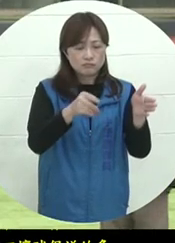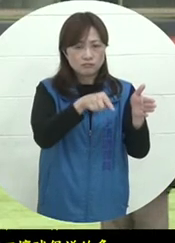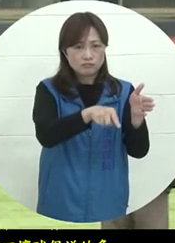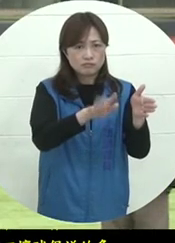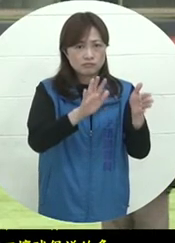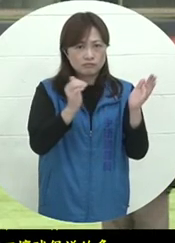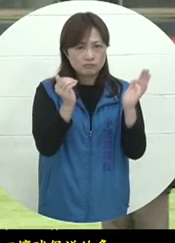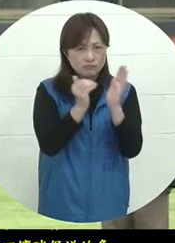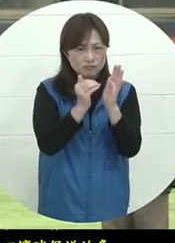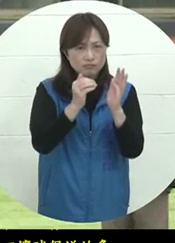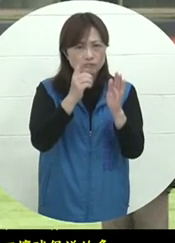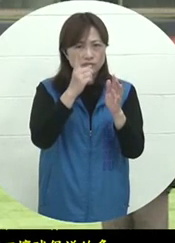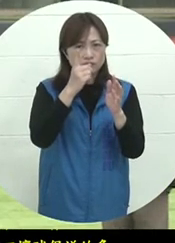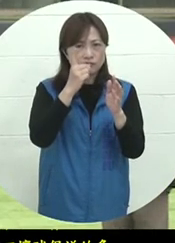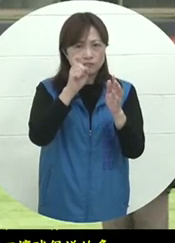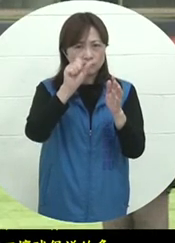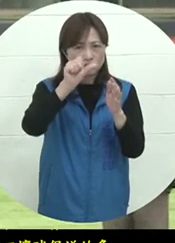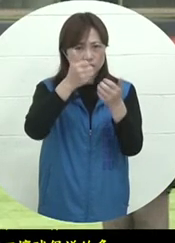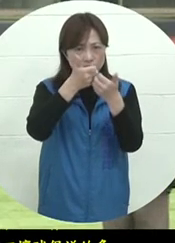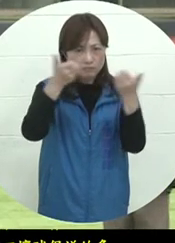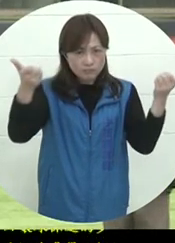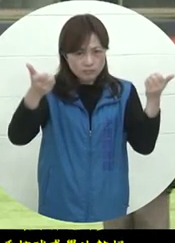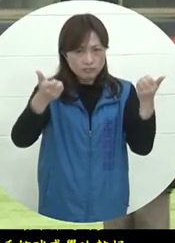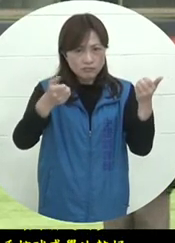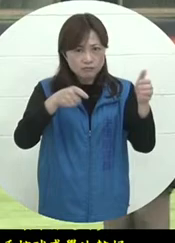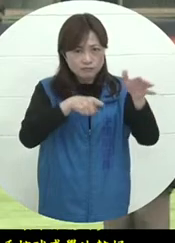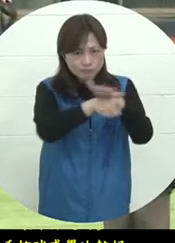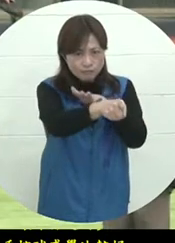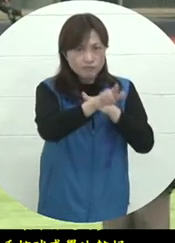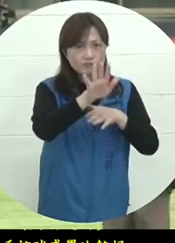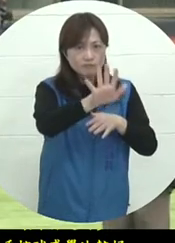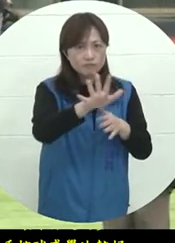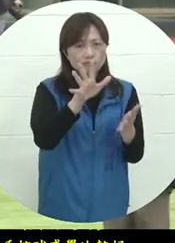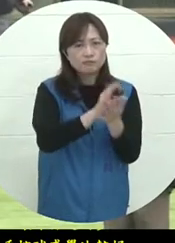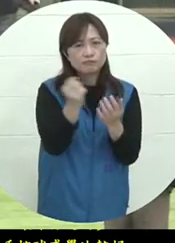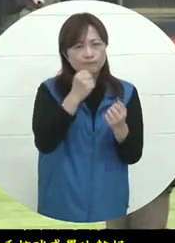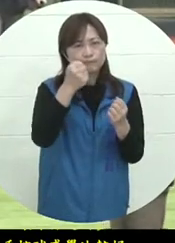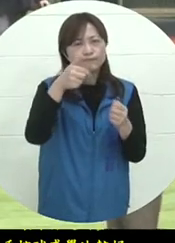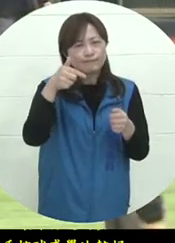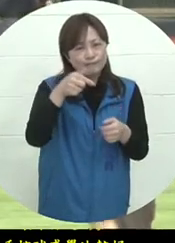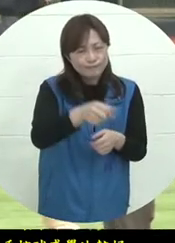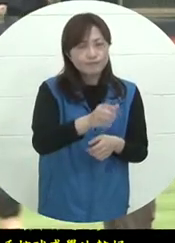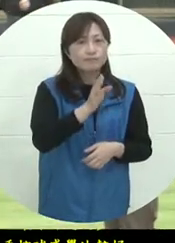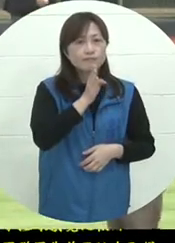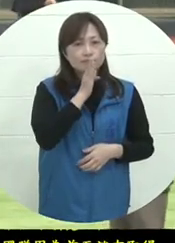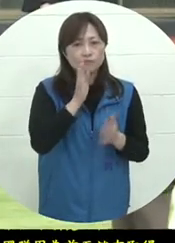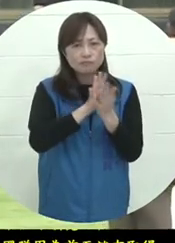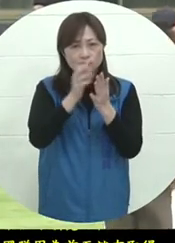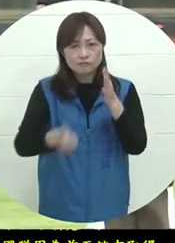and more than 15 points, and the pressure was relatively high. Small , so when he came up later, he successfully resolved the crisis.